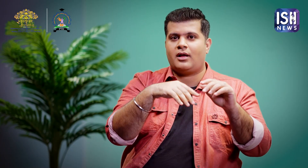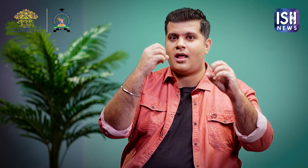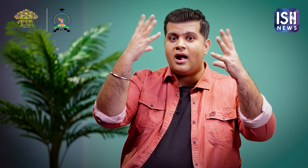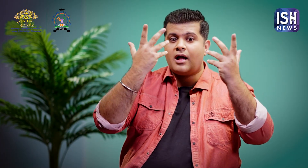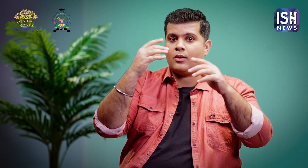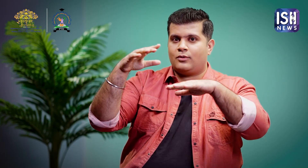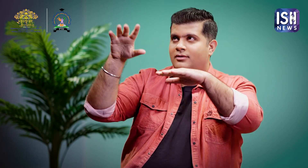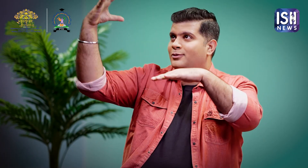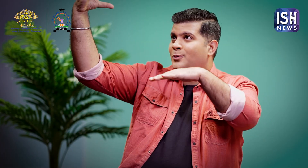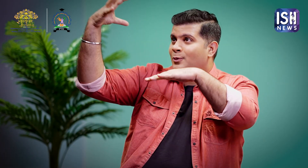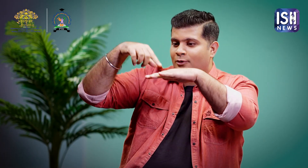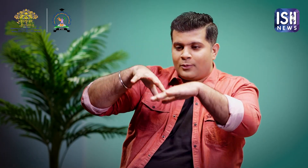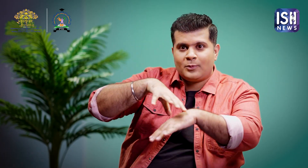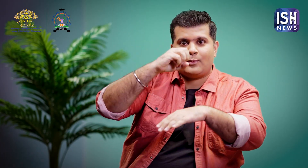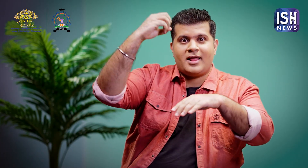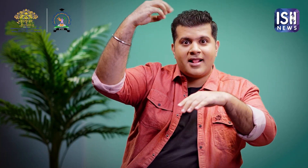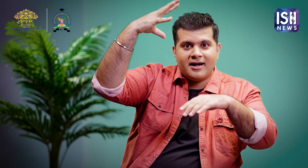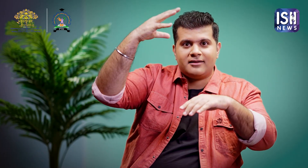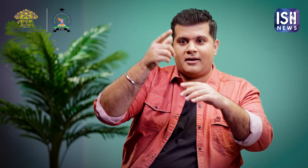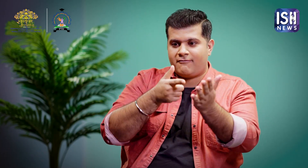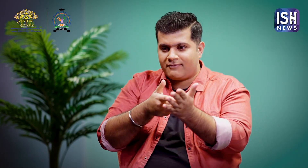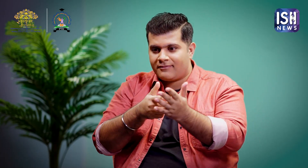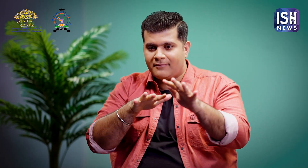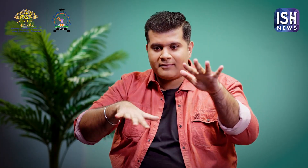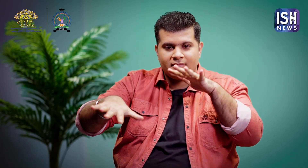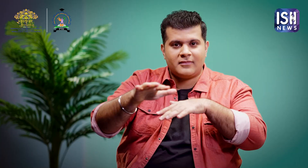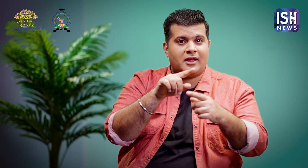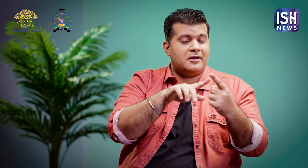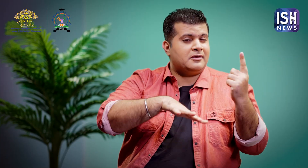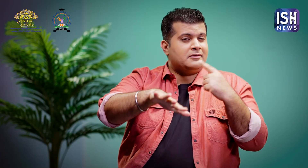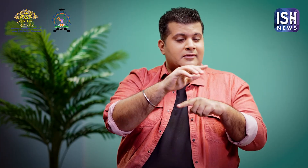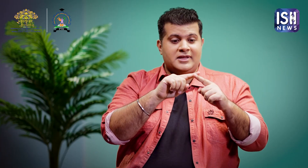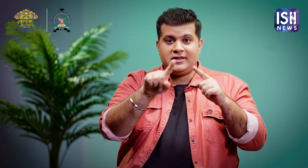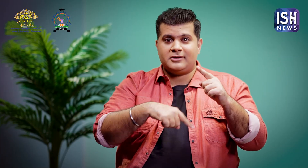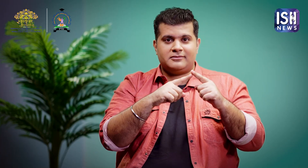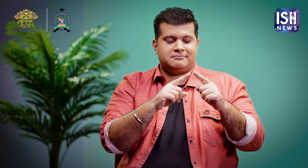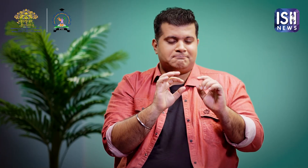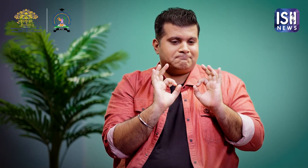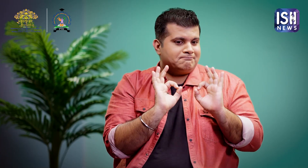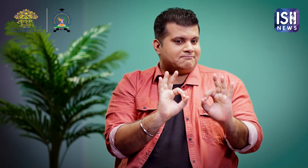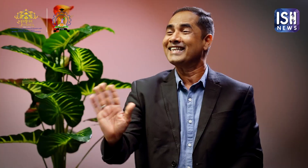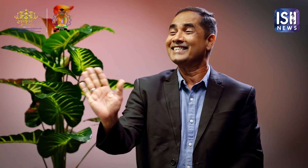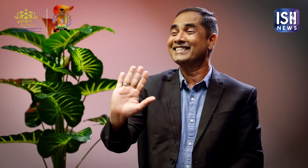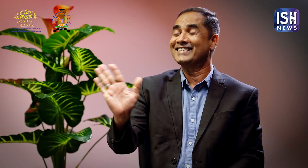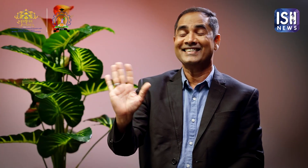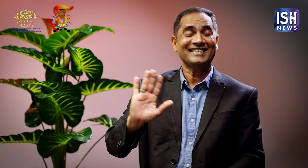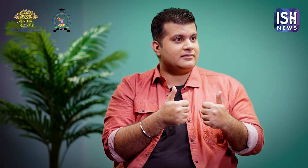It’s powered by solar panels and even uses farming, creating a self-sustaining ecosystem that’s truly remarkable. No, that is not what I meant.